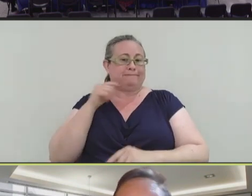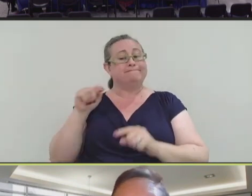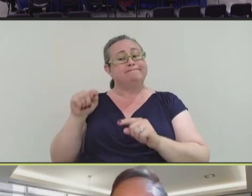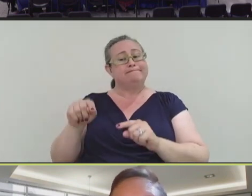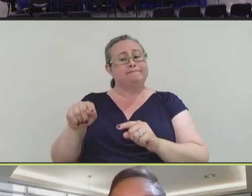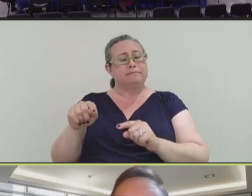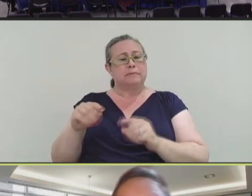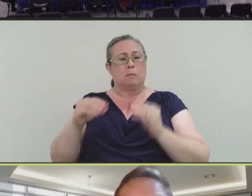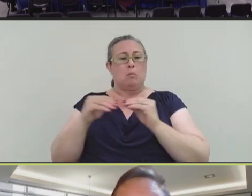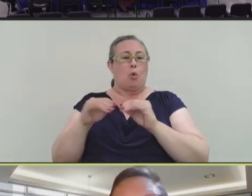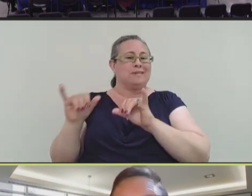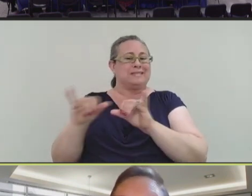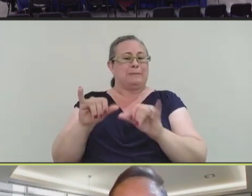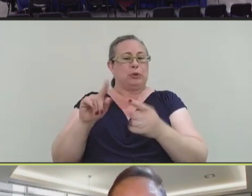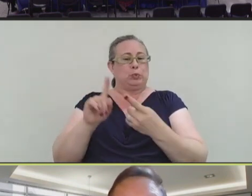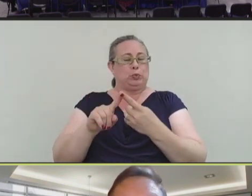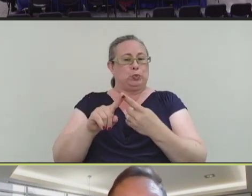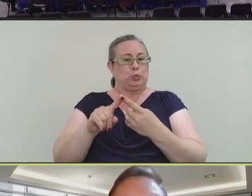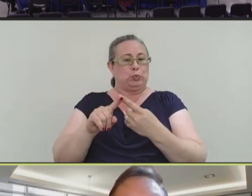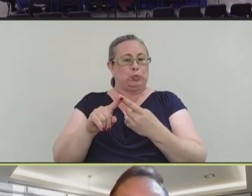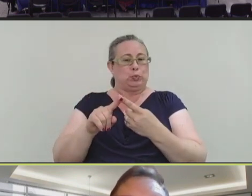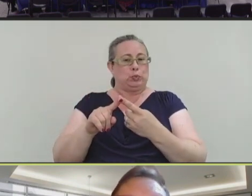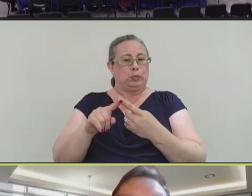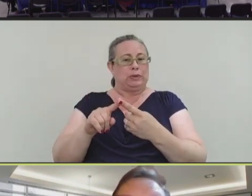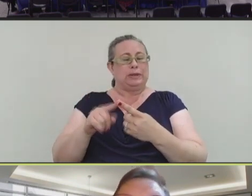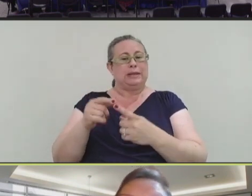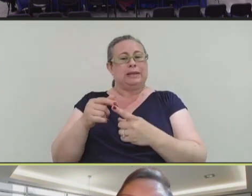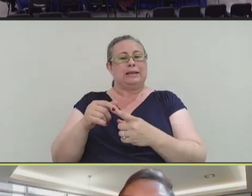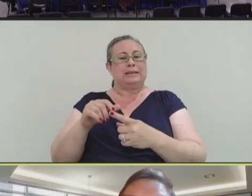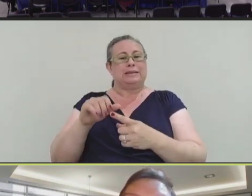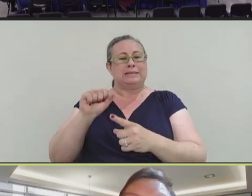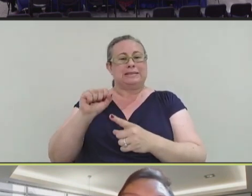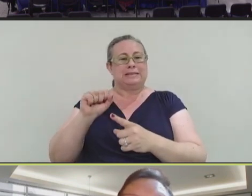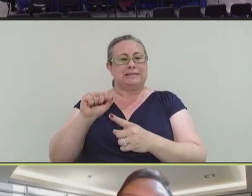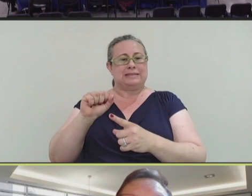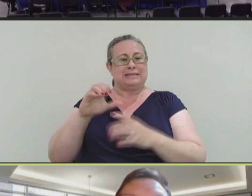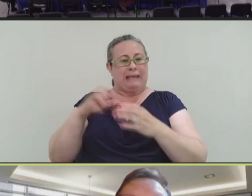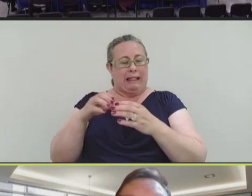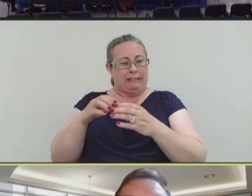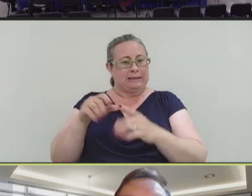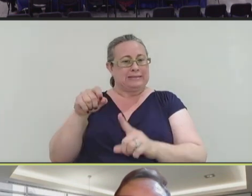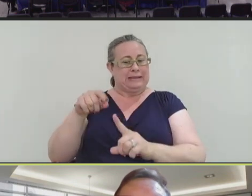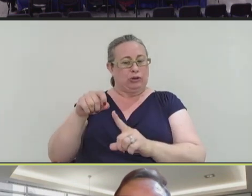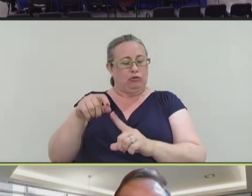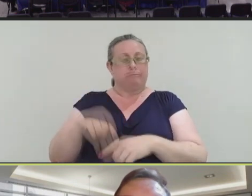similar to self -- they give a self-signal, and the immune responses that are generated in these